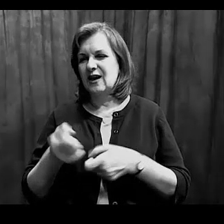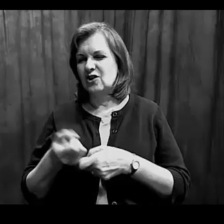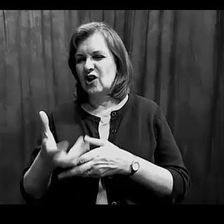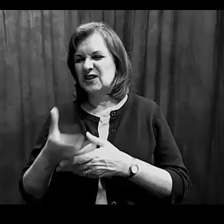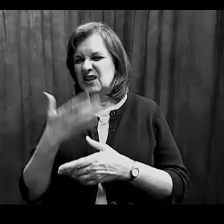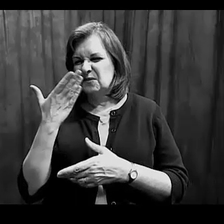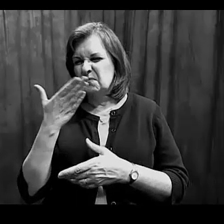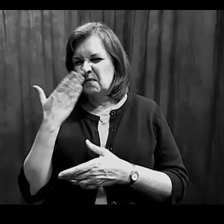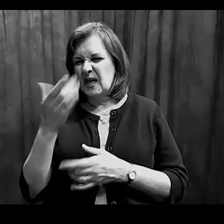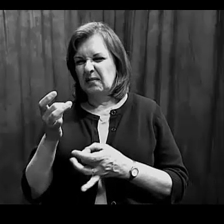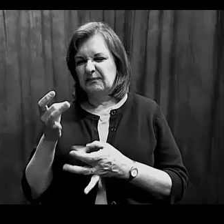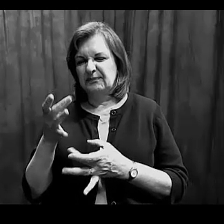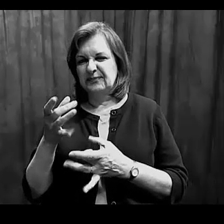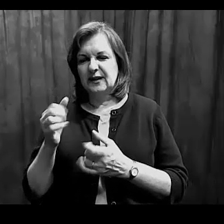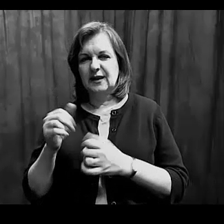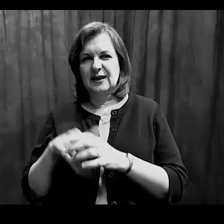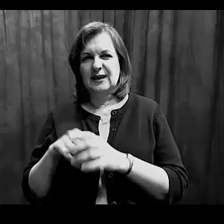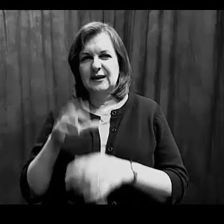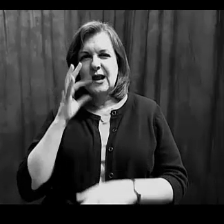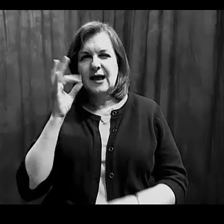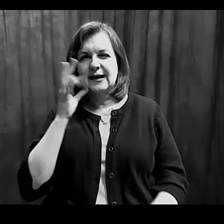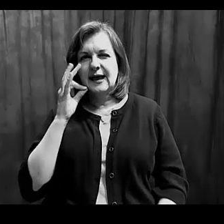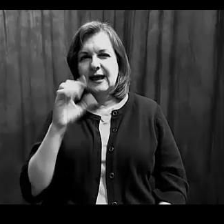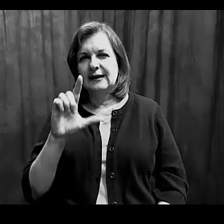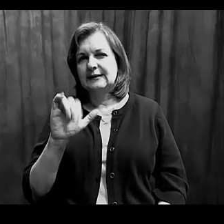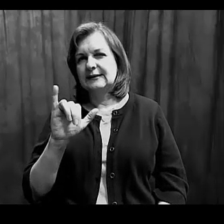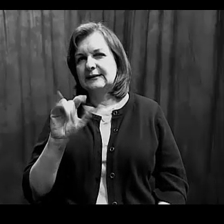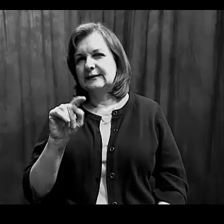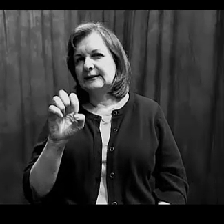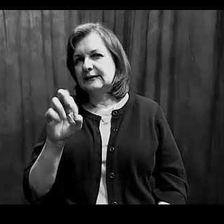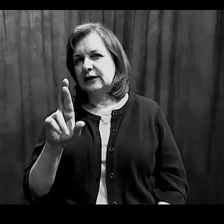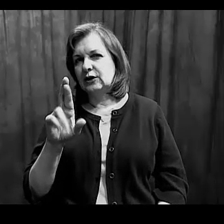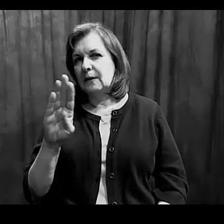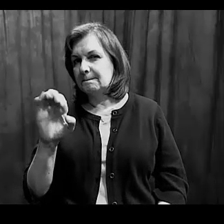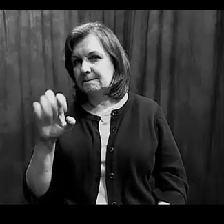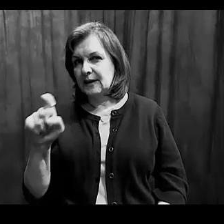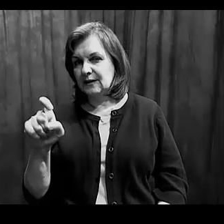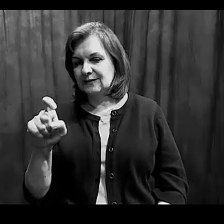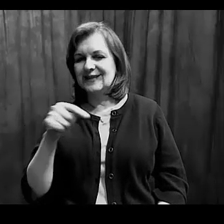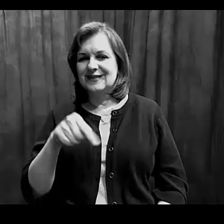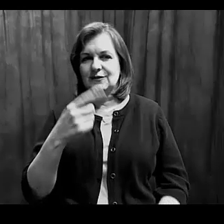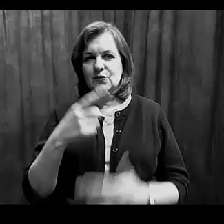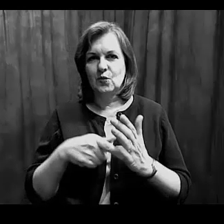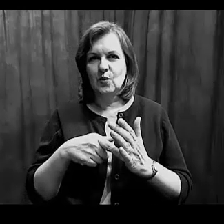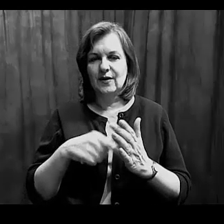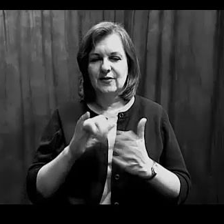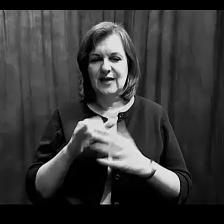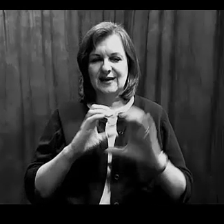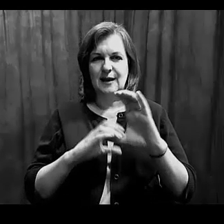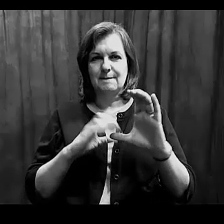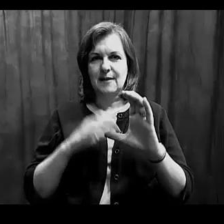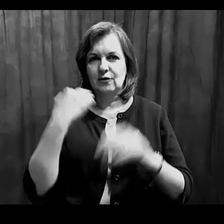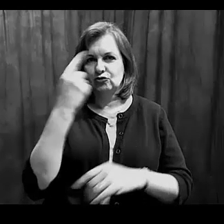some folks use it for cleaning its that stinky smell that's produced in a cat litter box!! ;-)